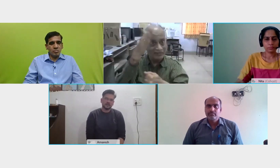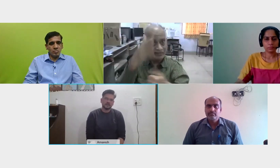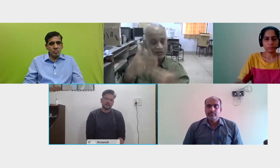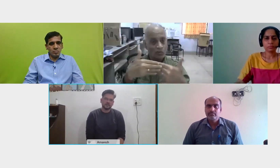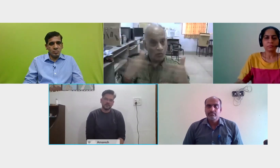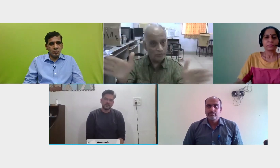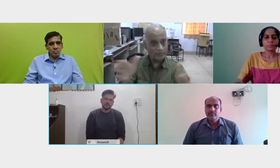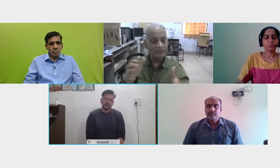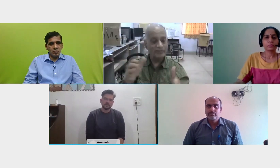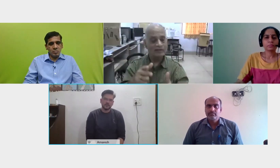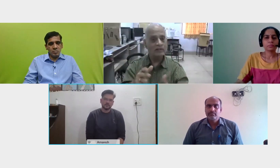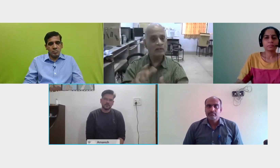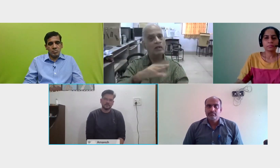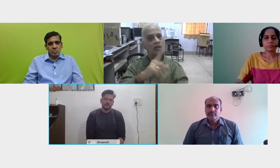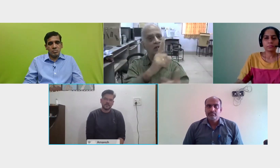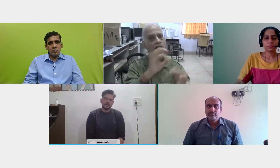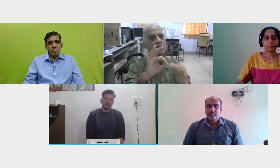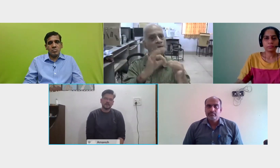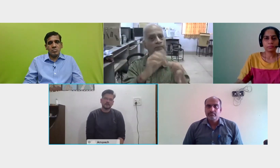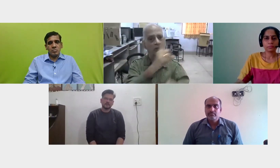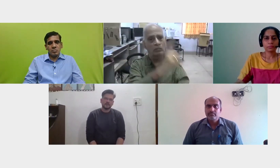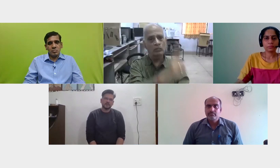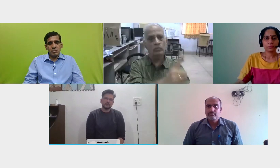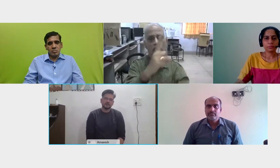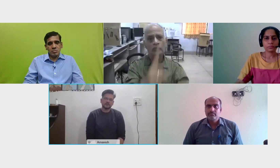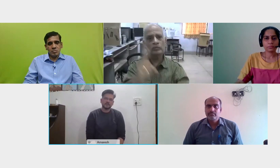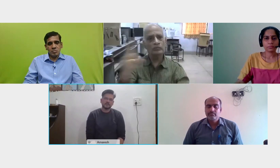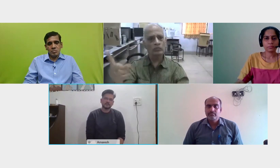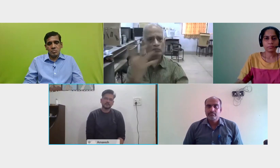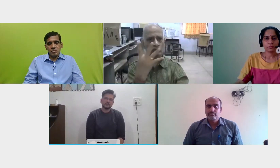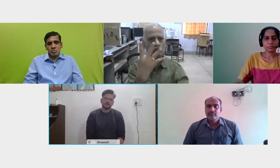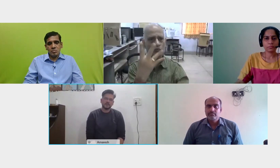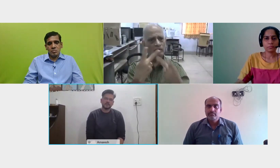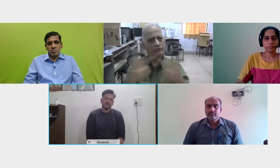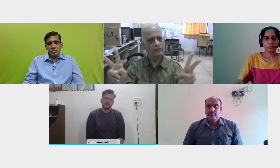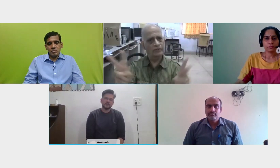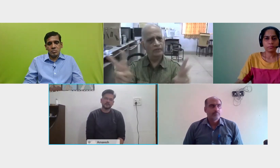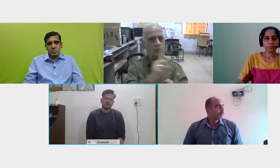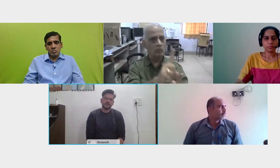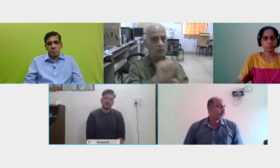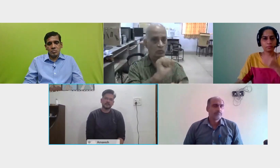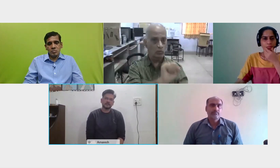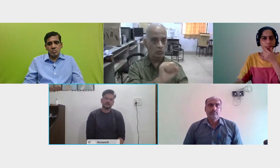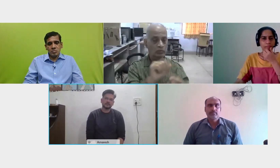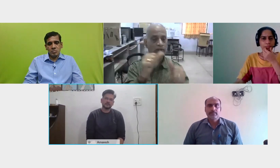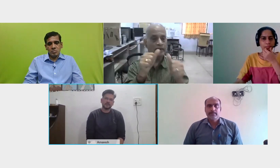connected with their particular country. And during the inaugural session each and every